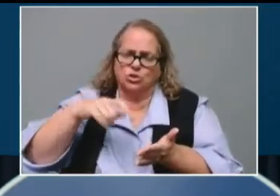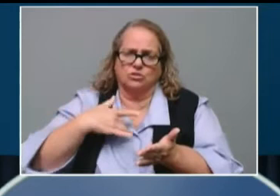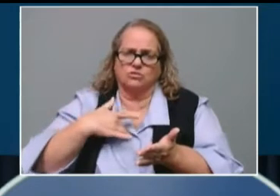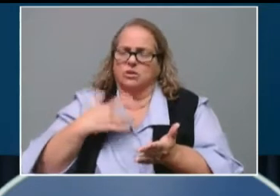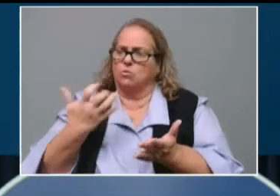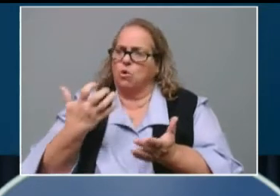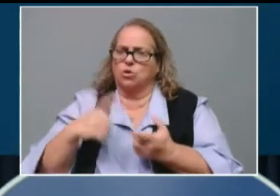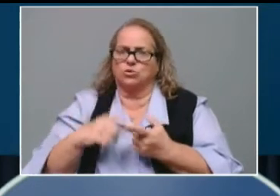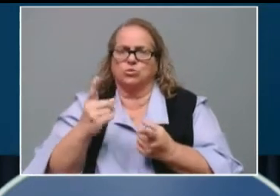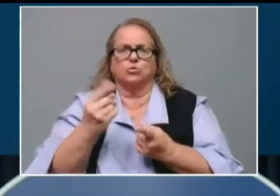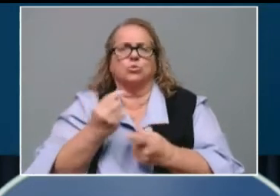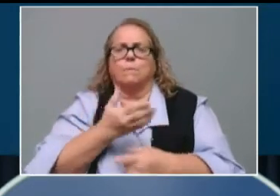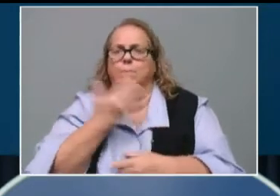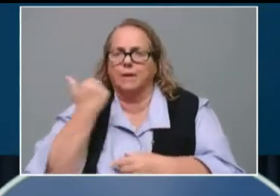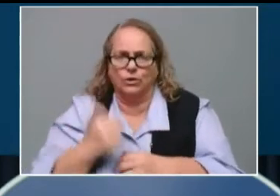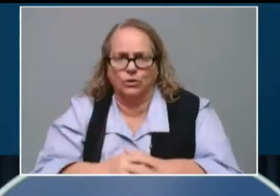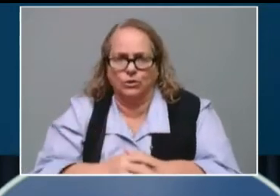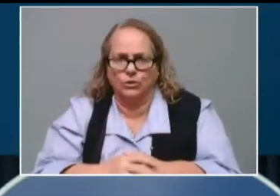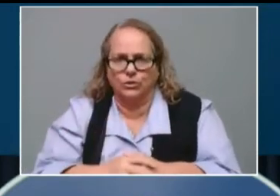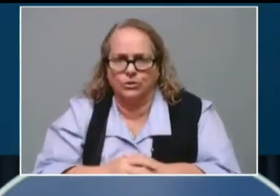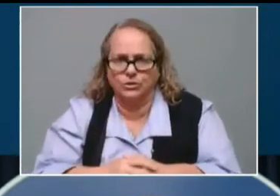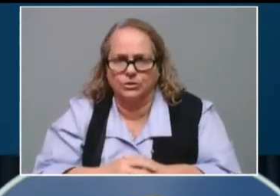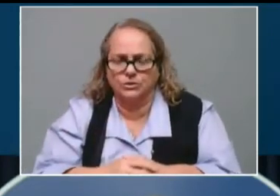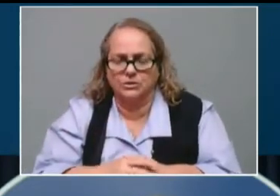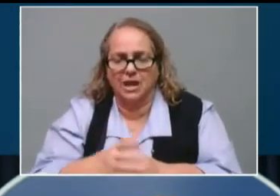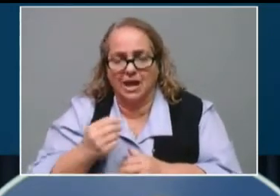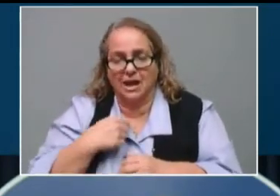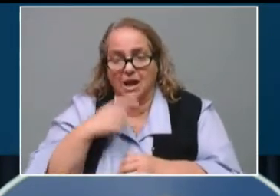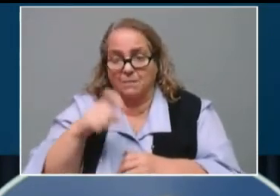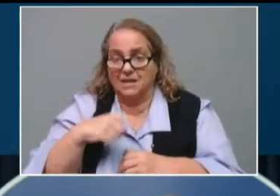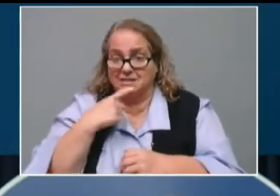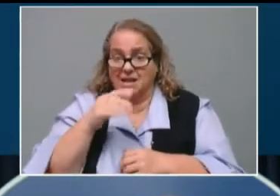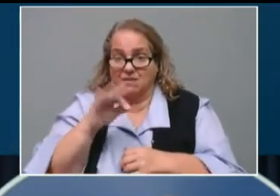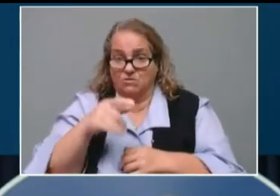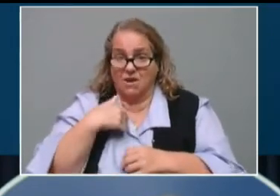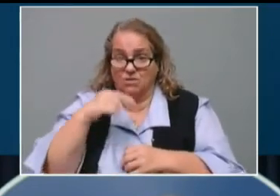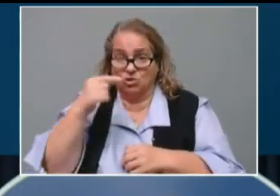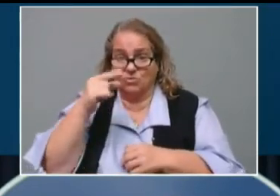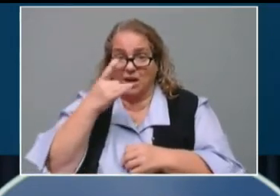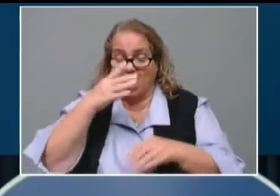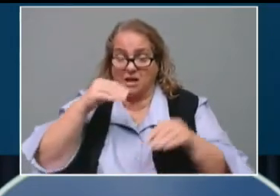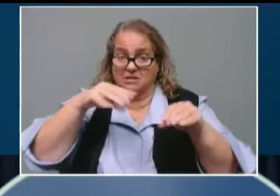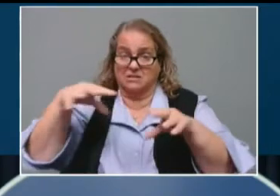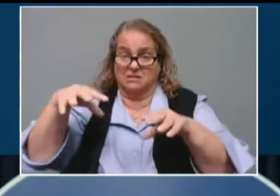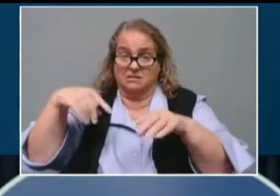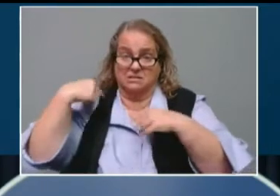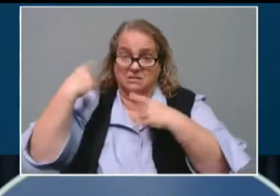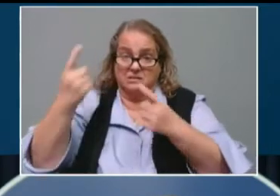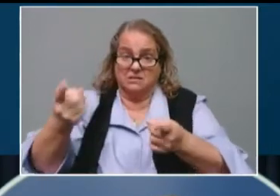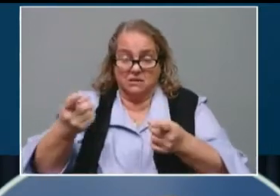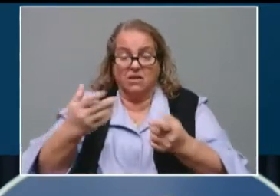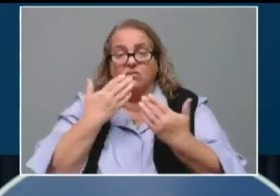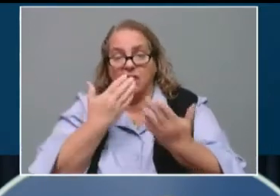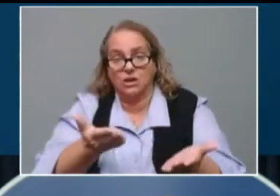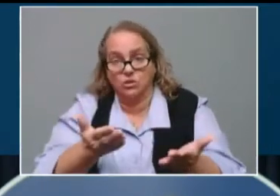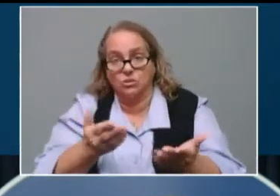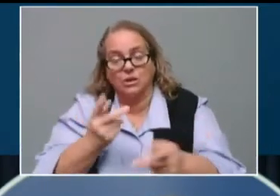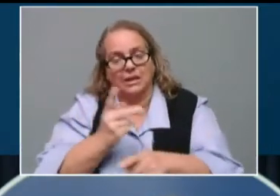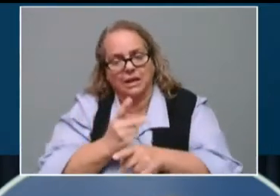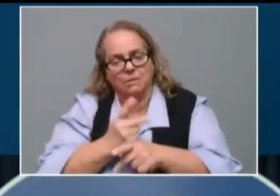And I just say if you've had those green lights out the whole time. Thank you. Keep them out If you put him away for a little while at least as we